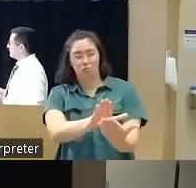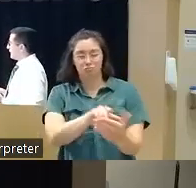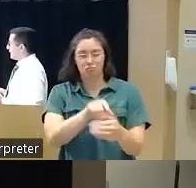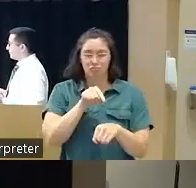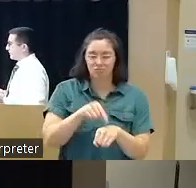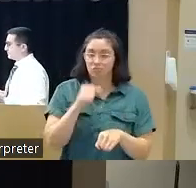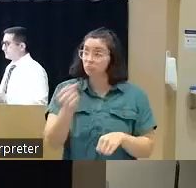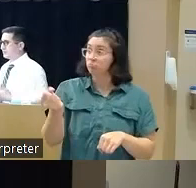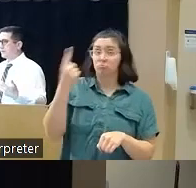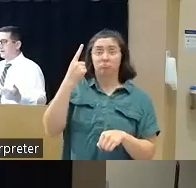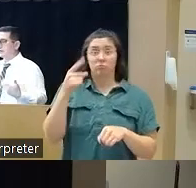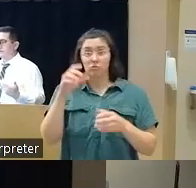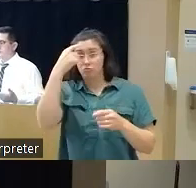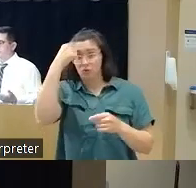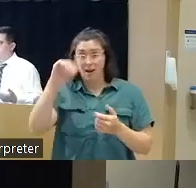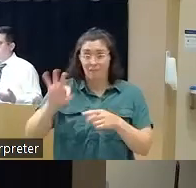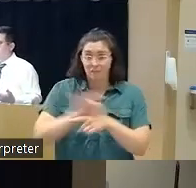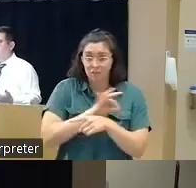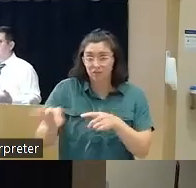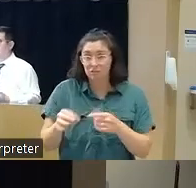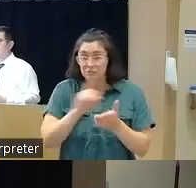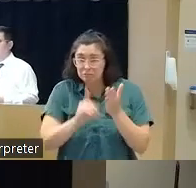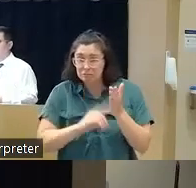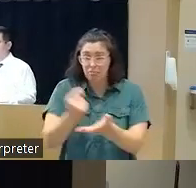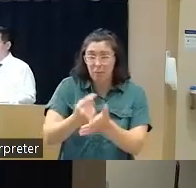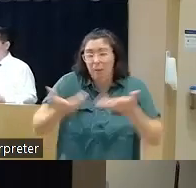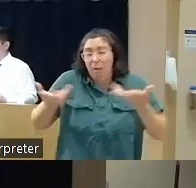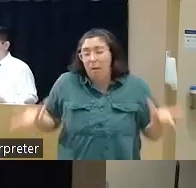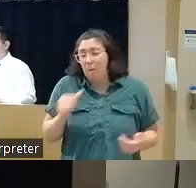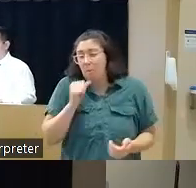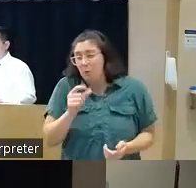understand how the brain is functioning how you might design a therapy for a patient's benefit